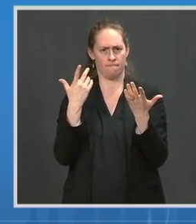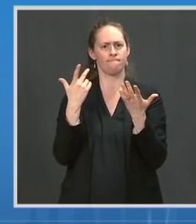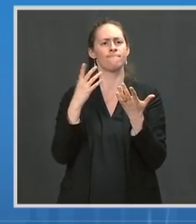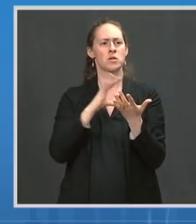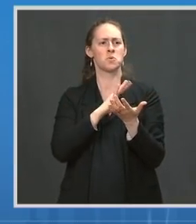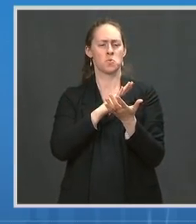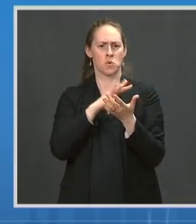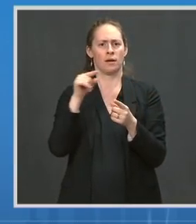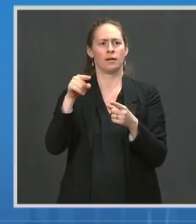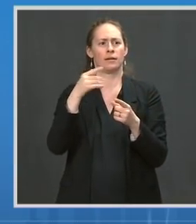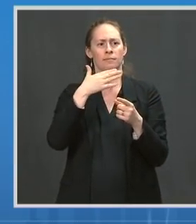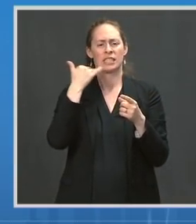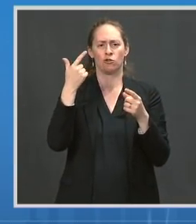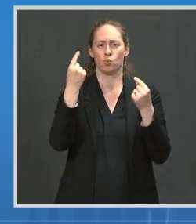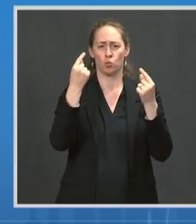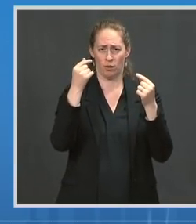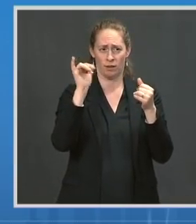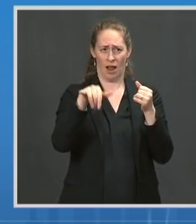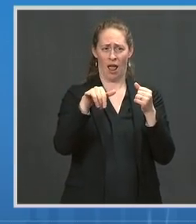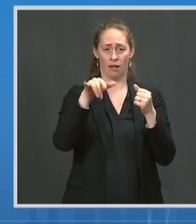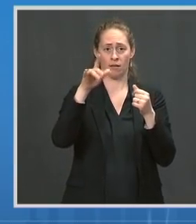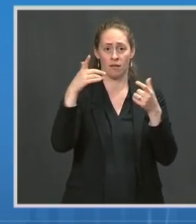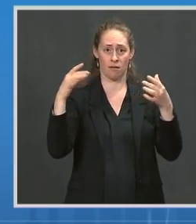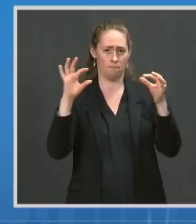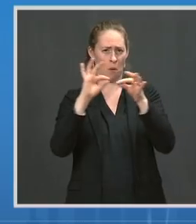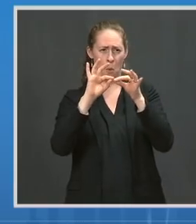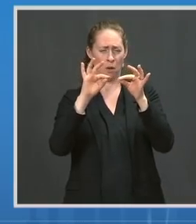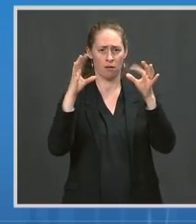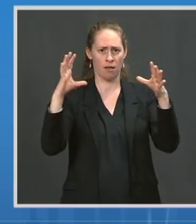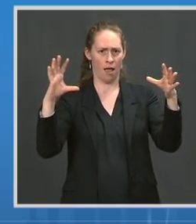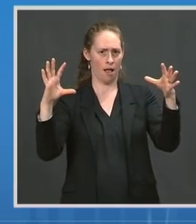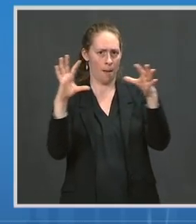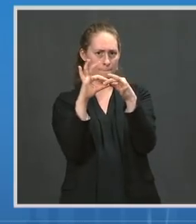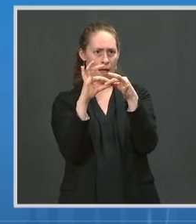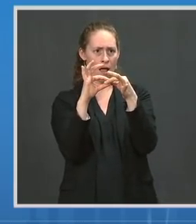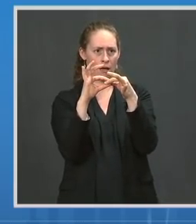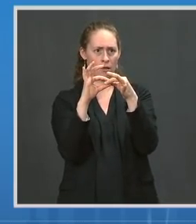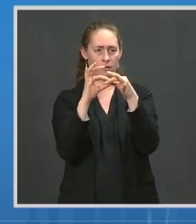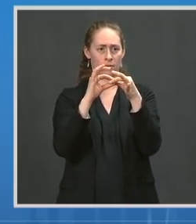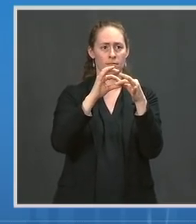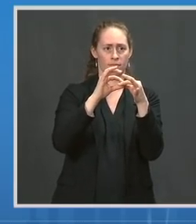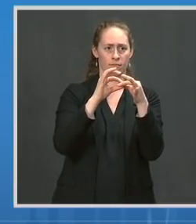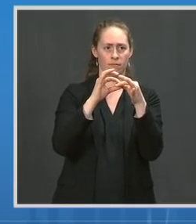and I underscore "combinations" -- of anti-SARS-CoV-2 monoclonal antibodies